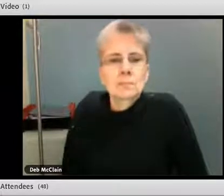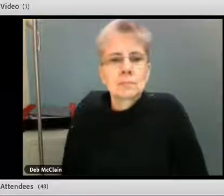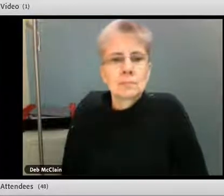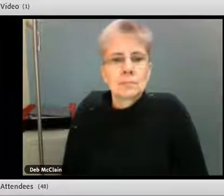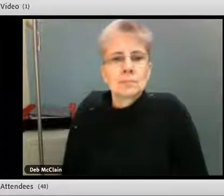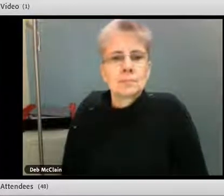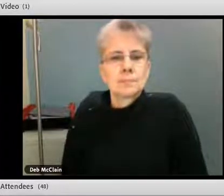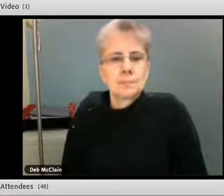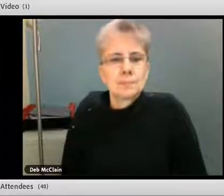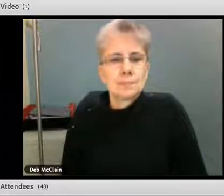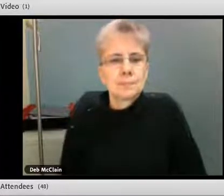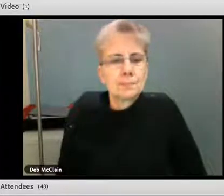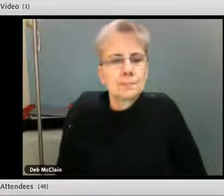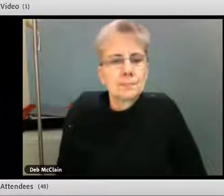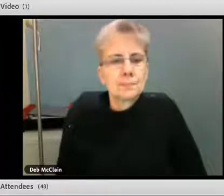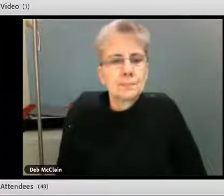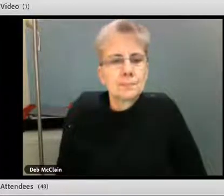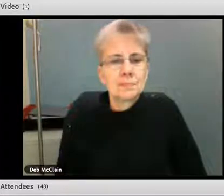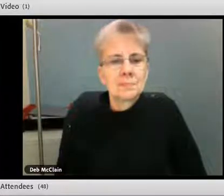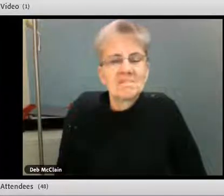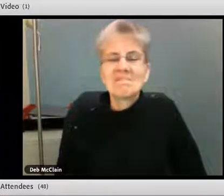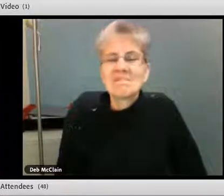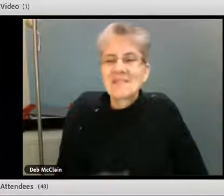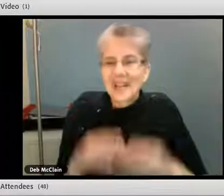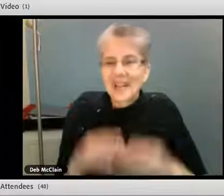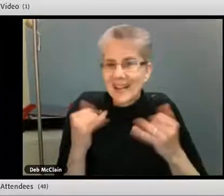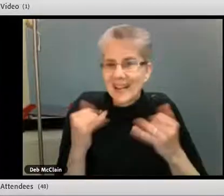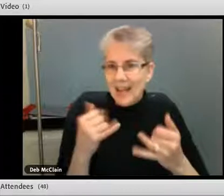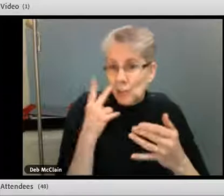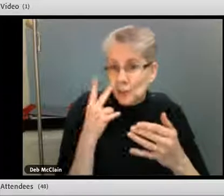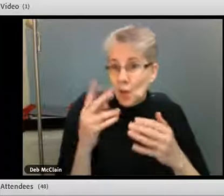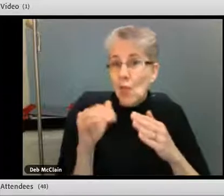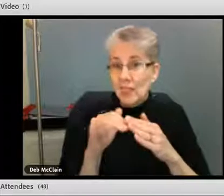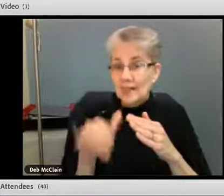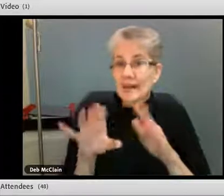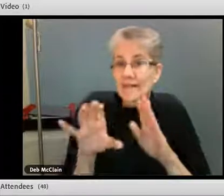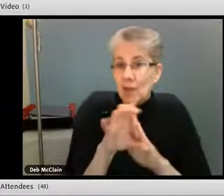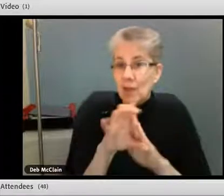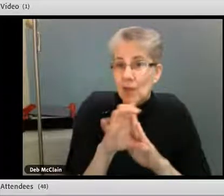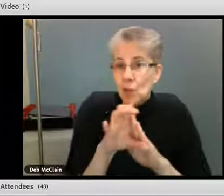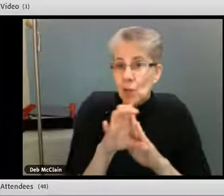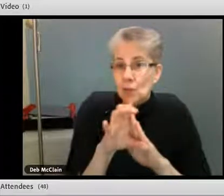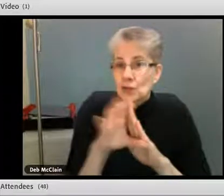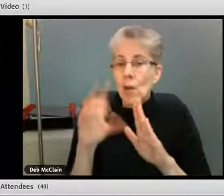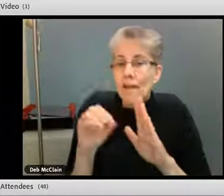Now, you do see this in photo and Photoshop and Gimp, but this is the lasso and the eraser.